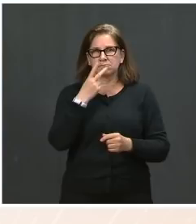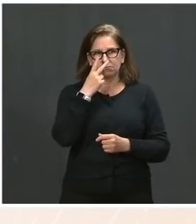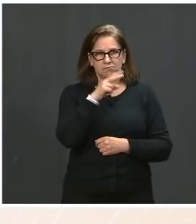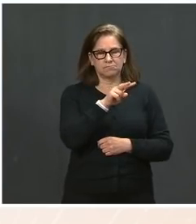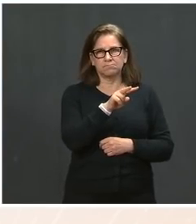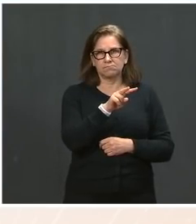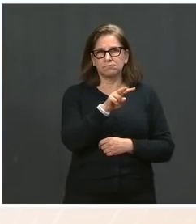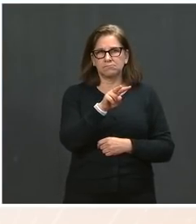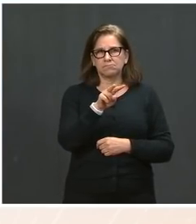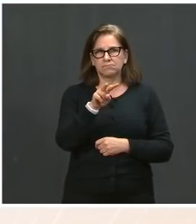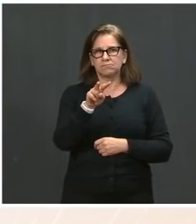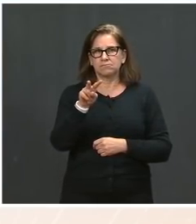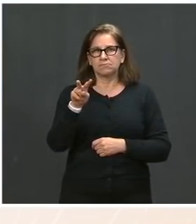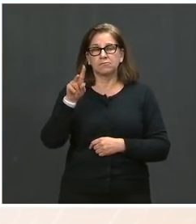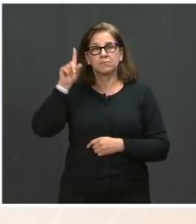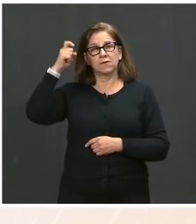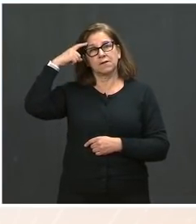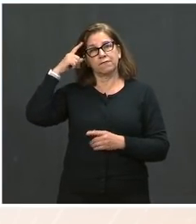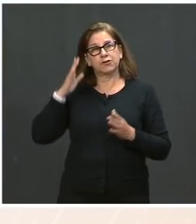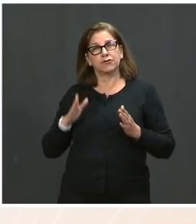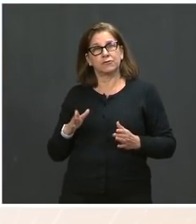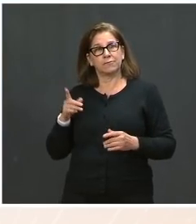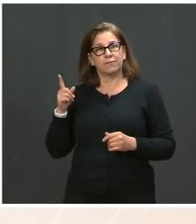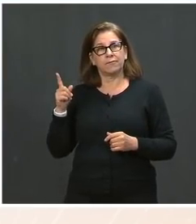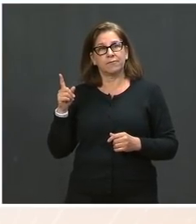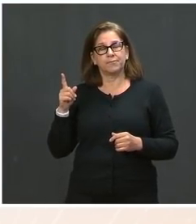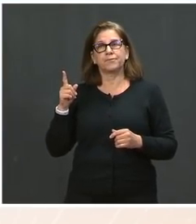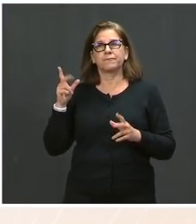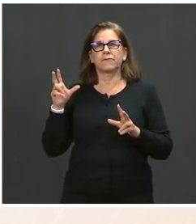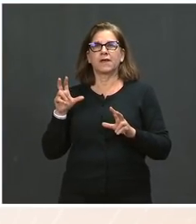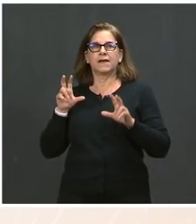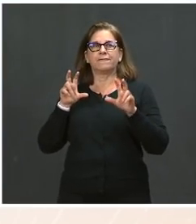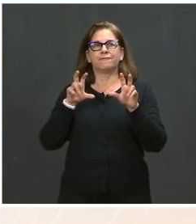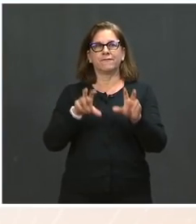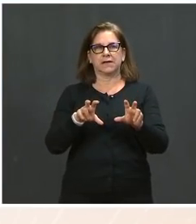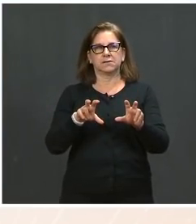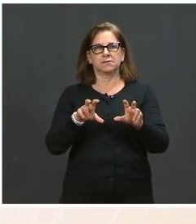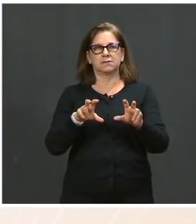when we invested to diversify Michigan's economy